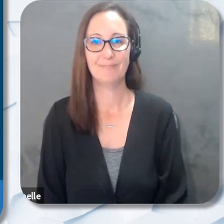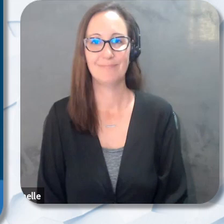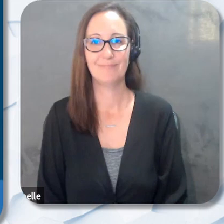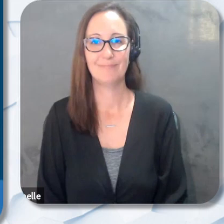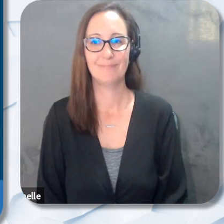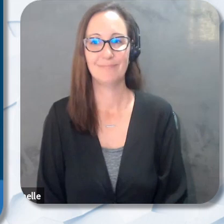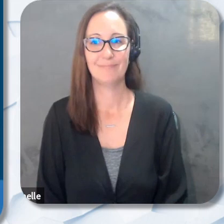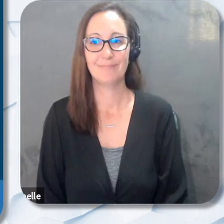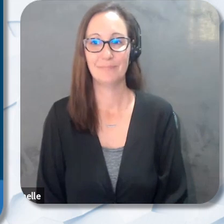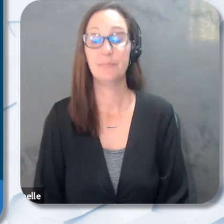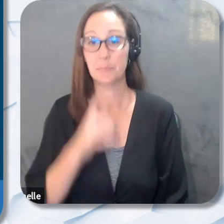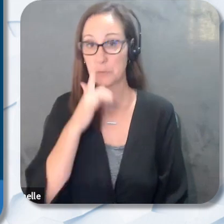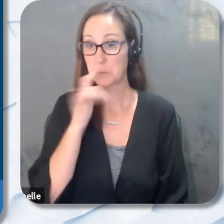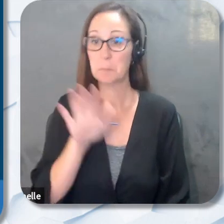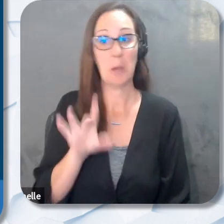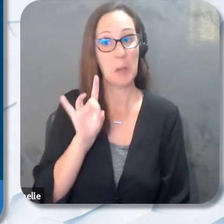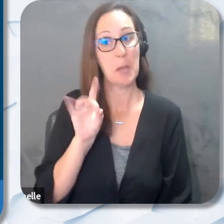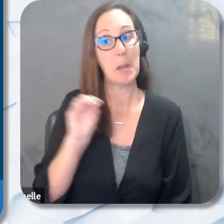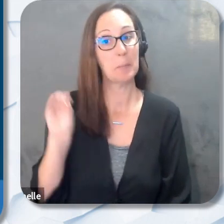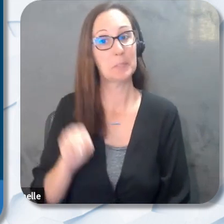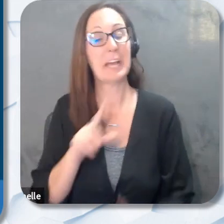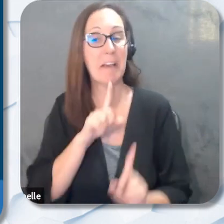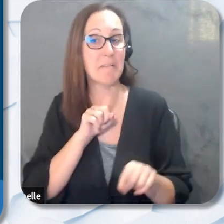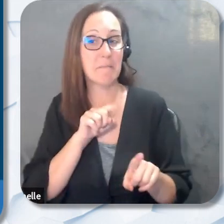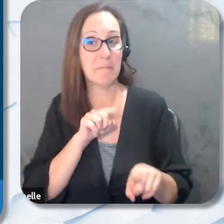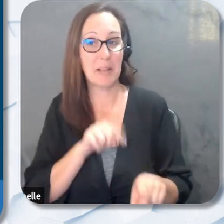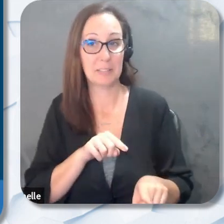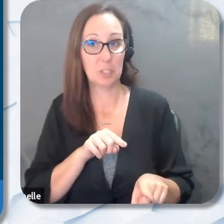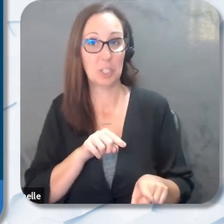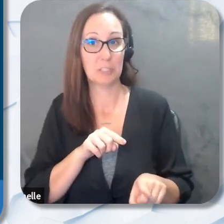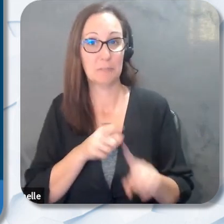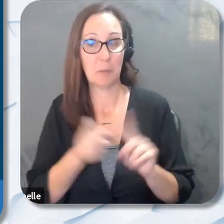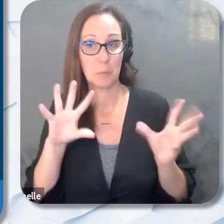looks like we have about 80% of the respondents so far will give the rest